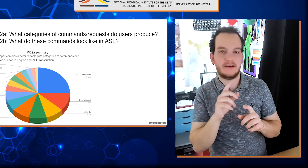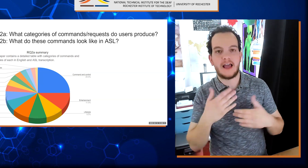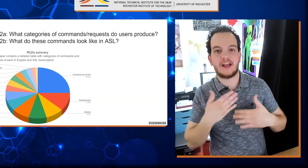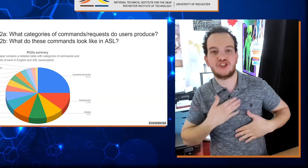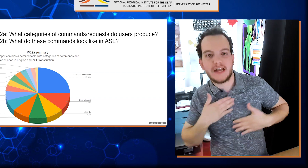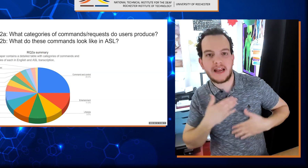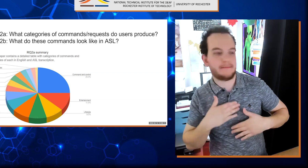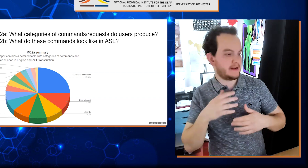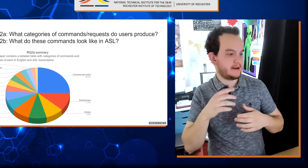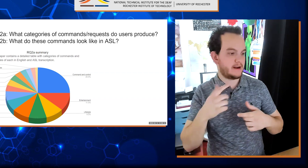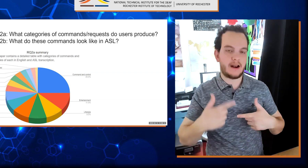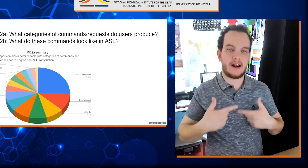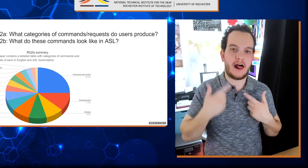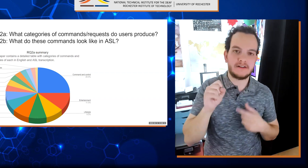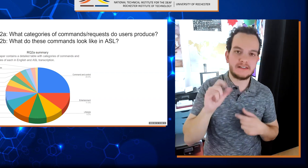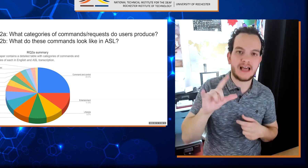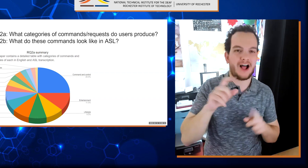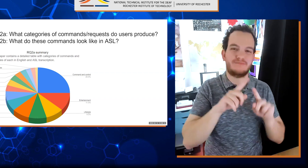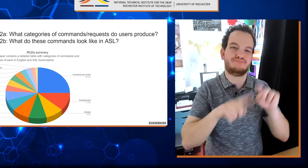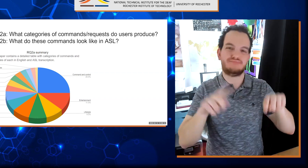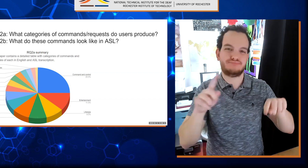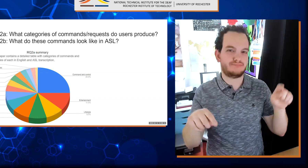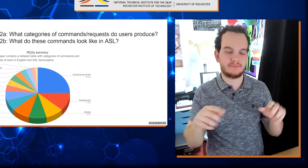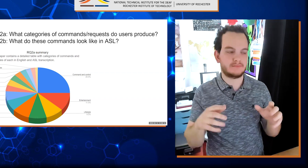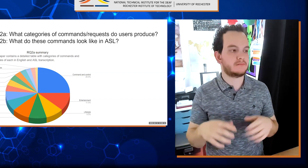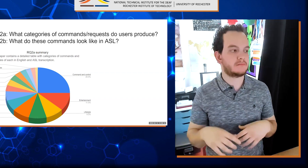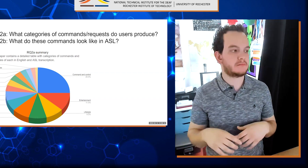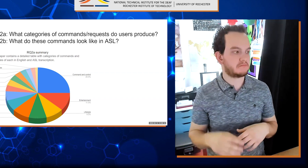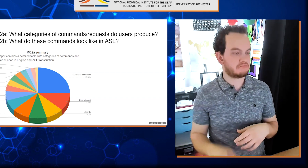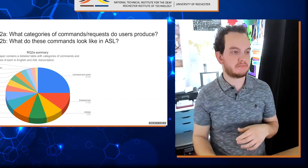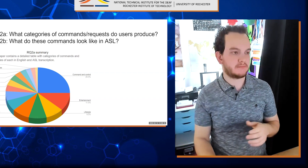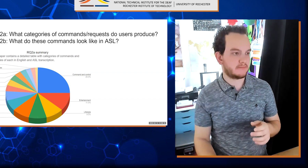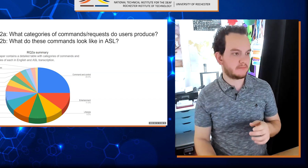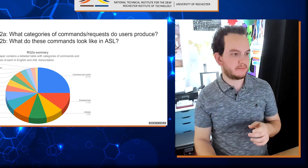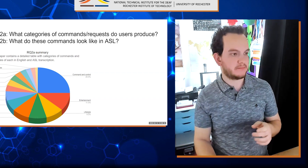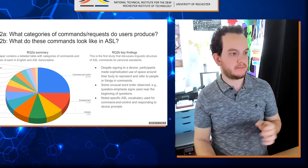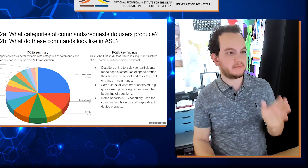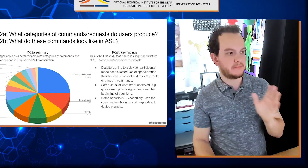For example, "I want to get a new iPhone, and where can I go to do that?"